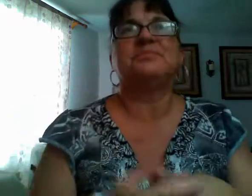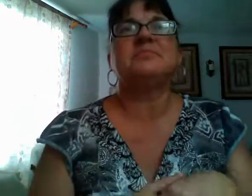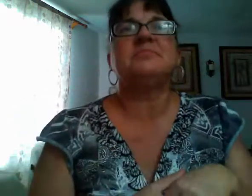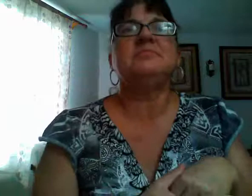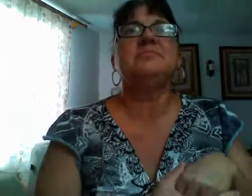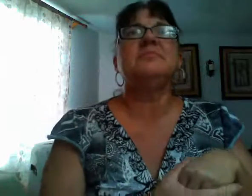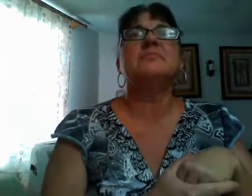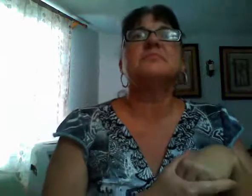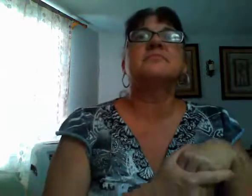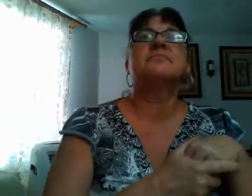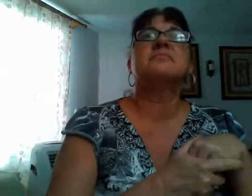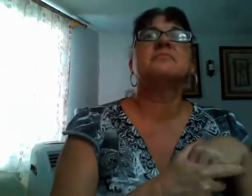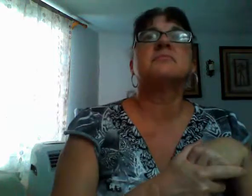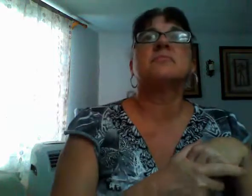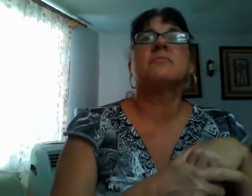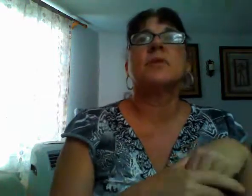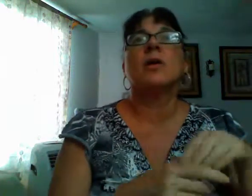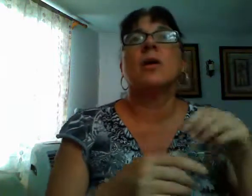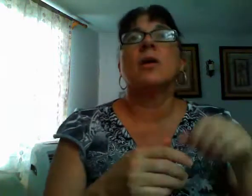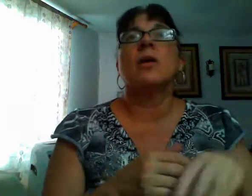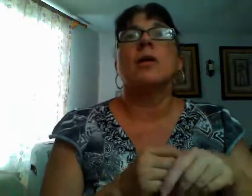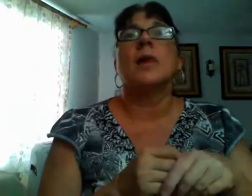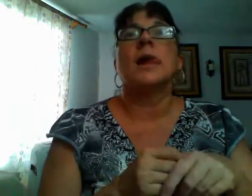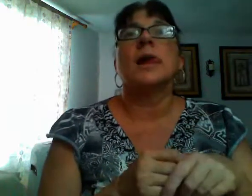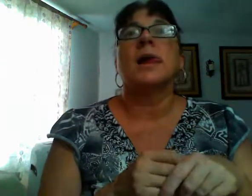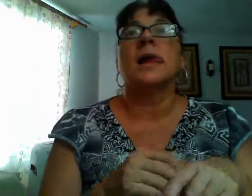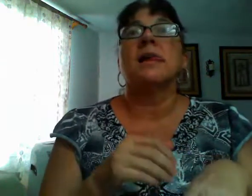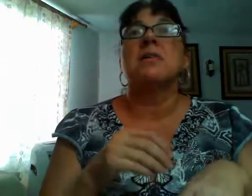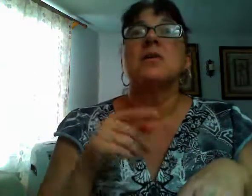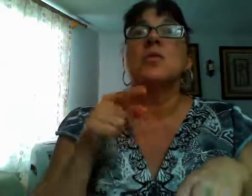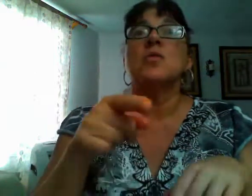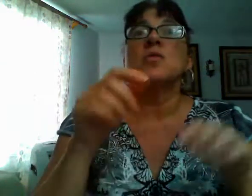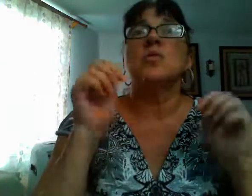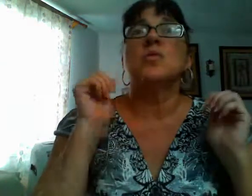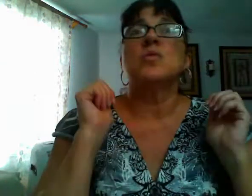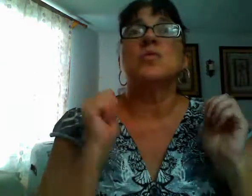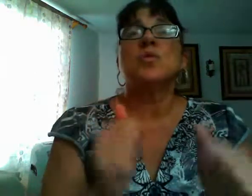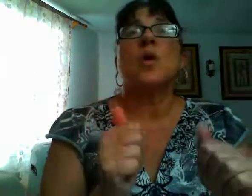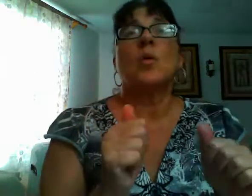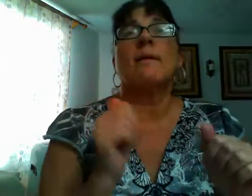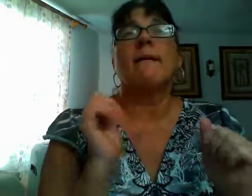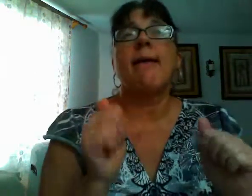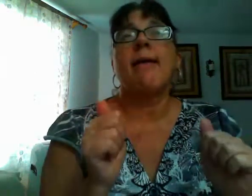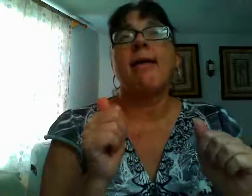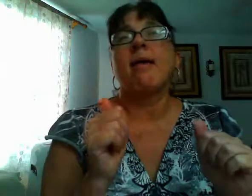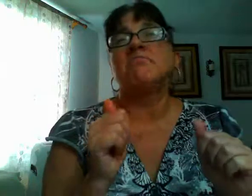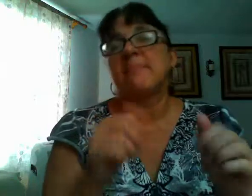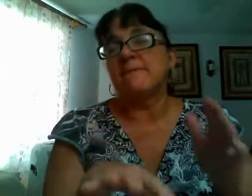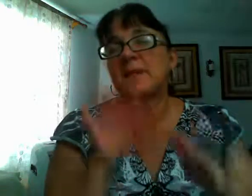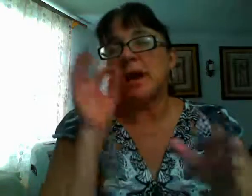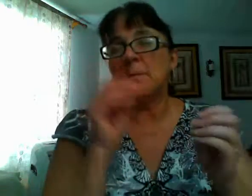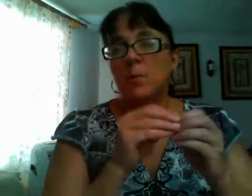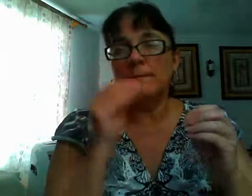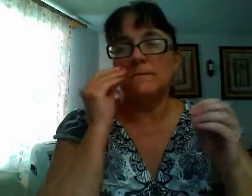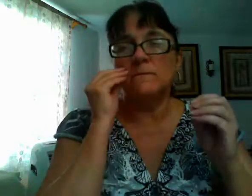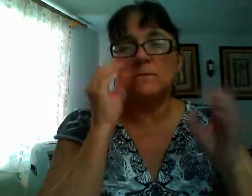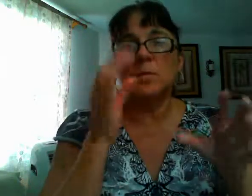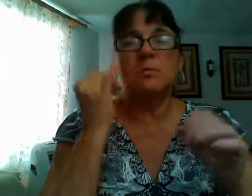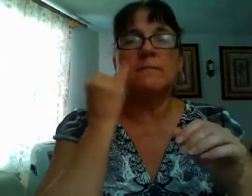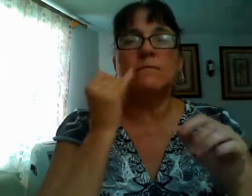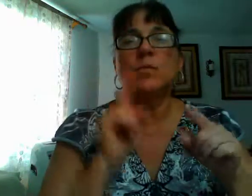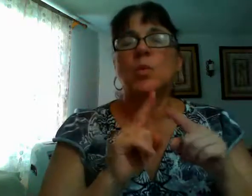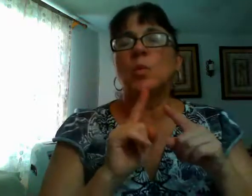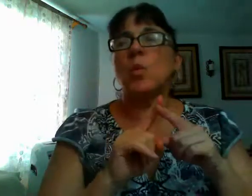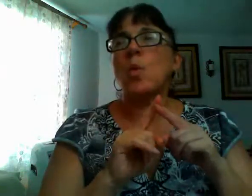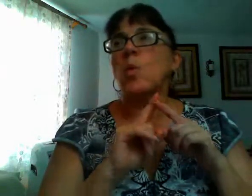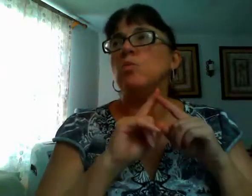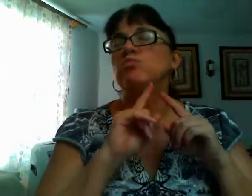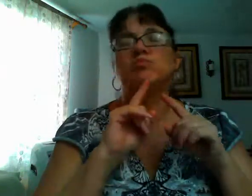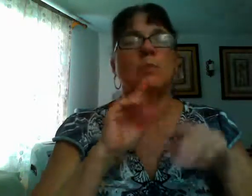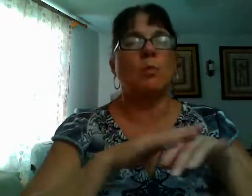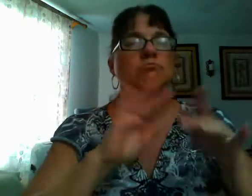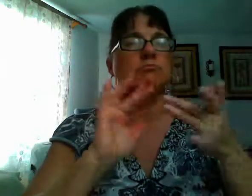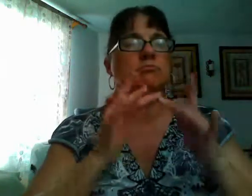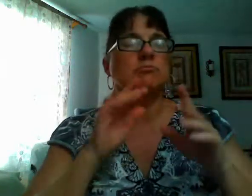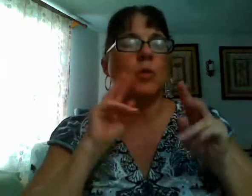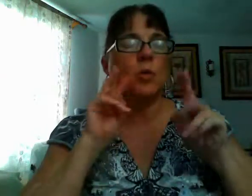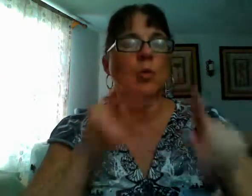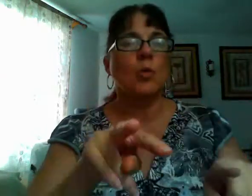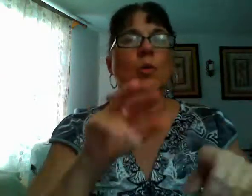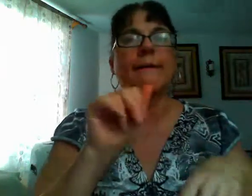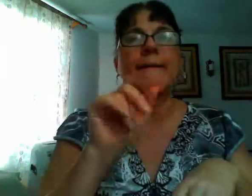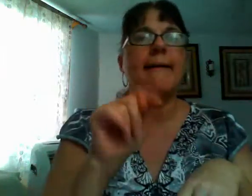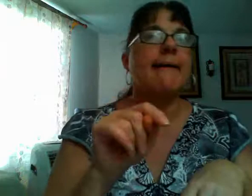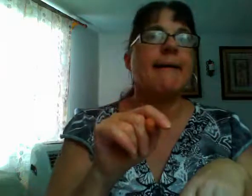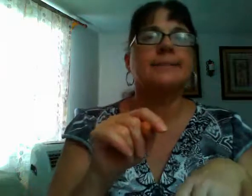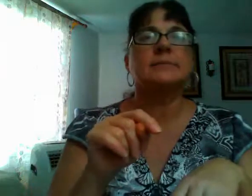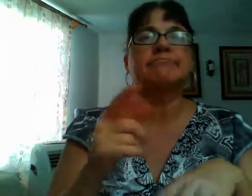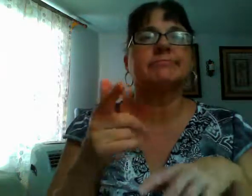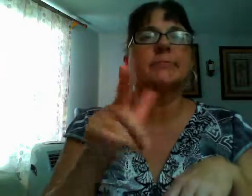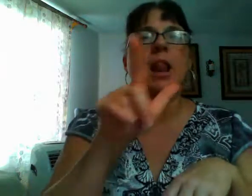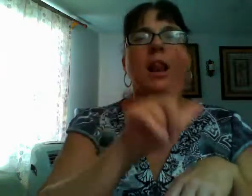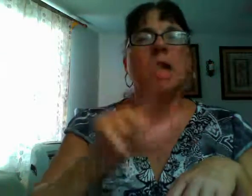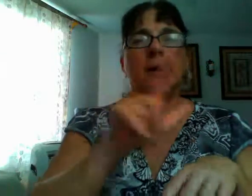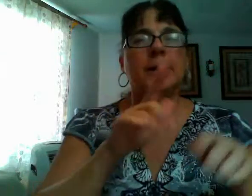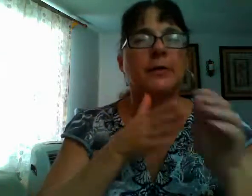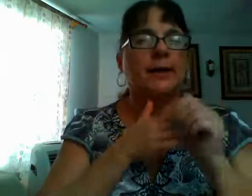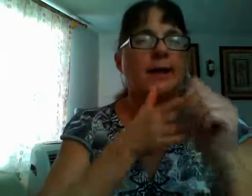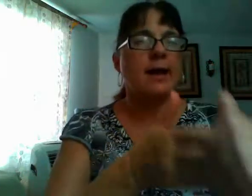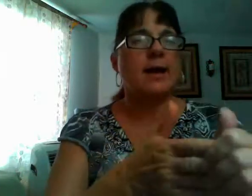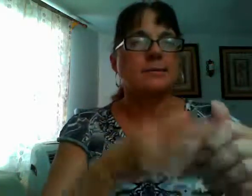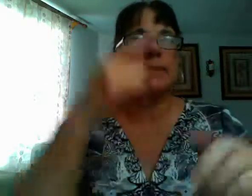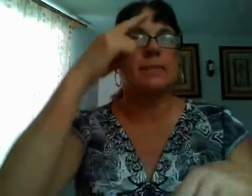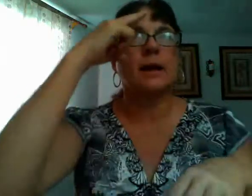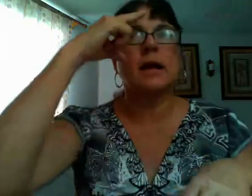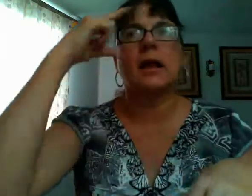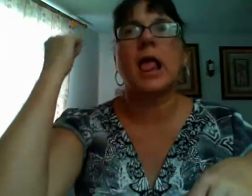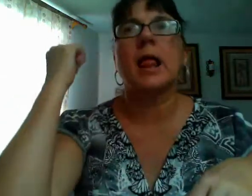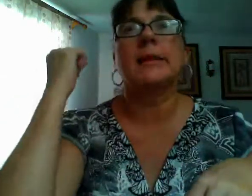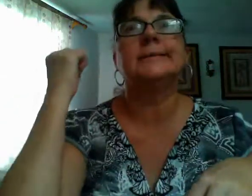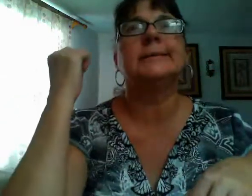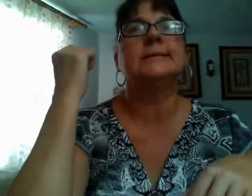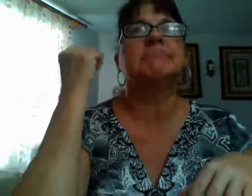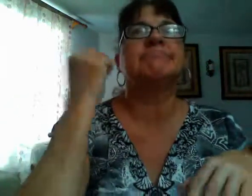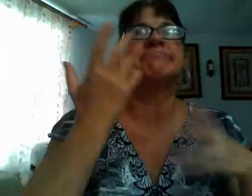You can find this information if you look up the library guides at Gallaudet.